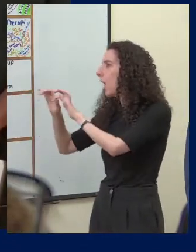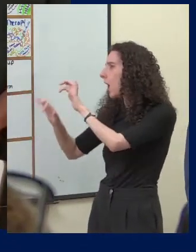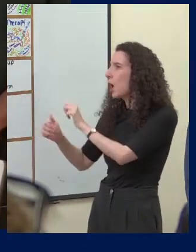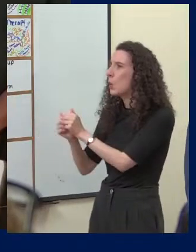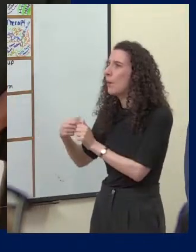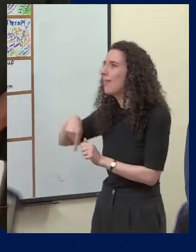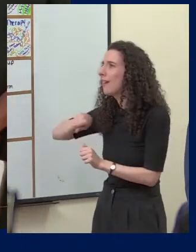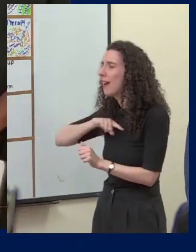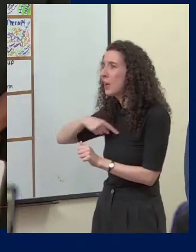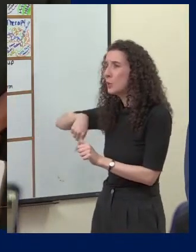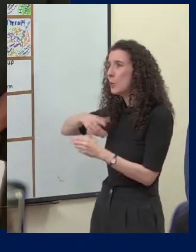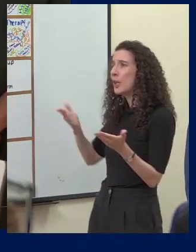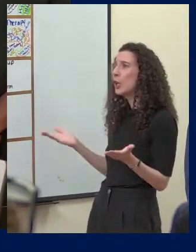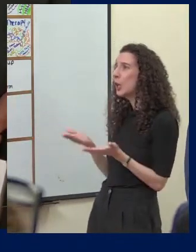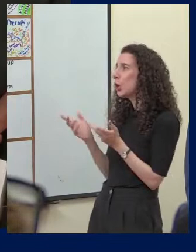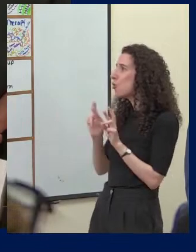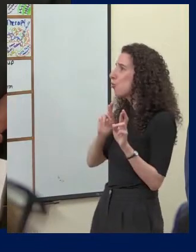We are going to be there for you.